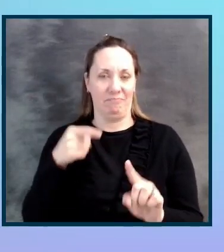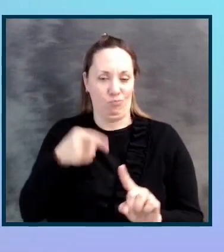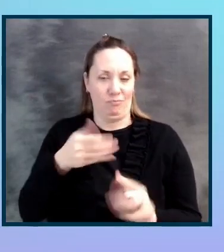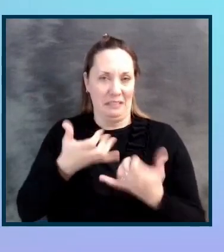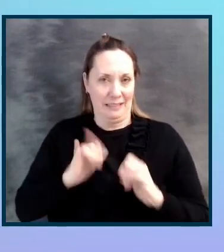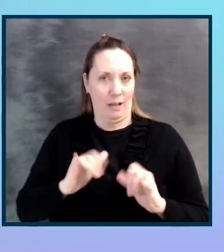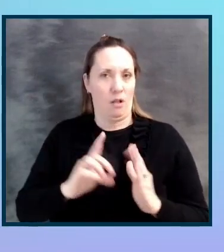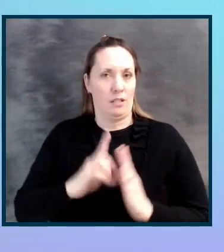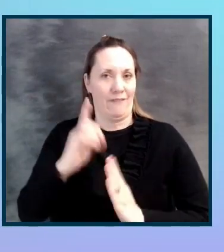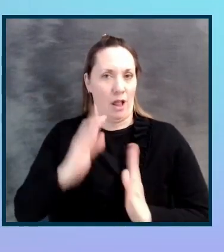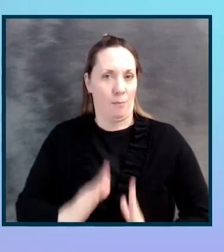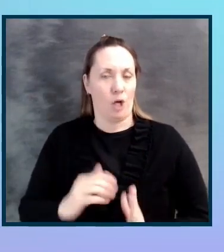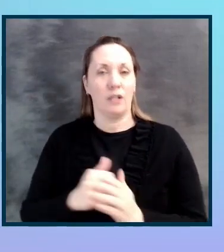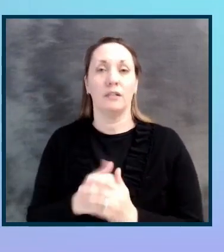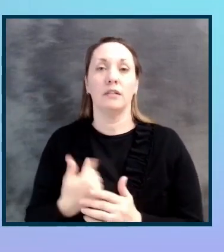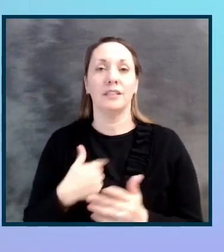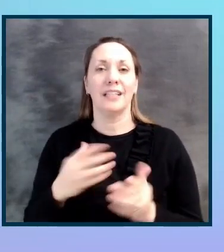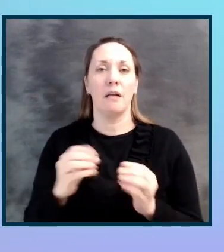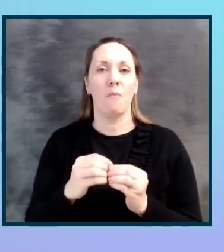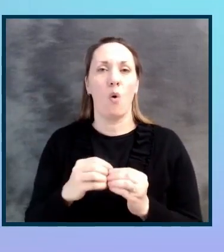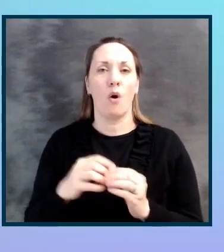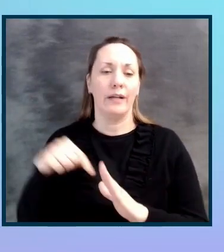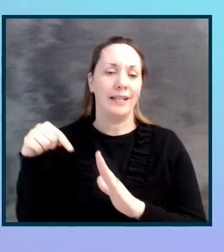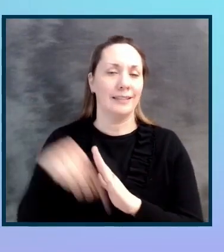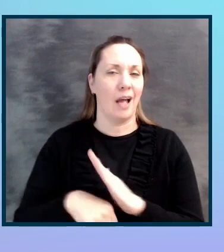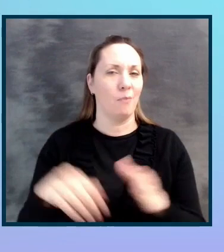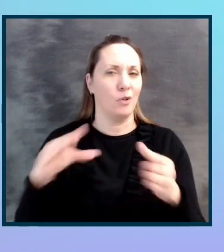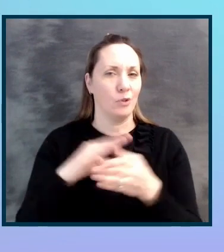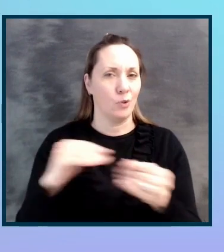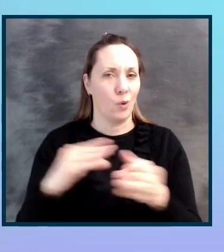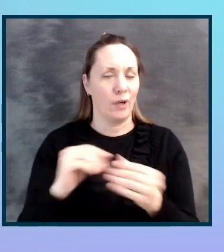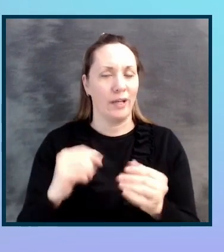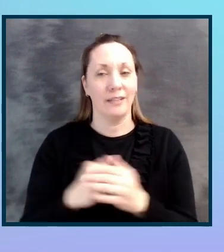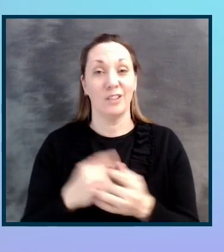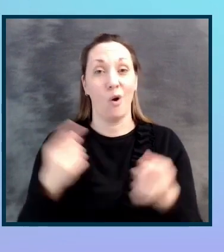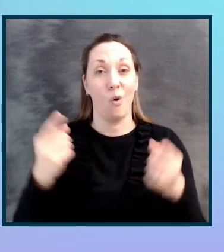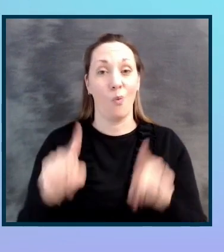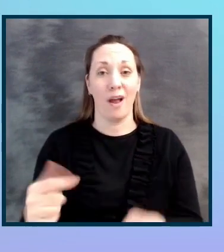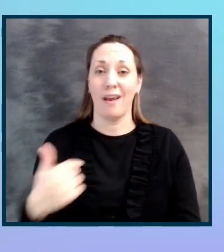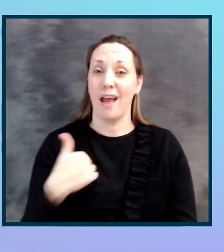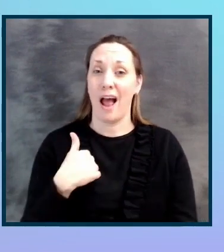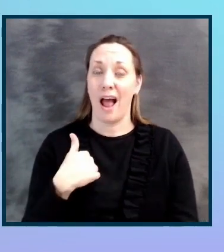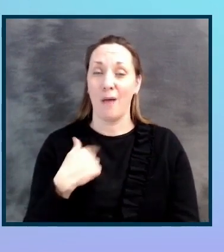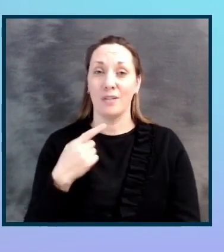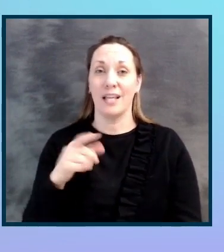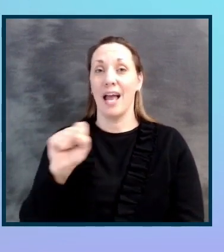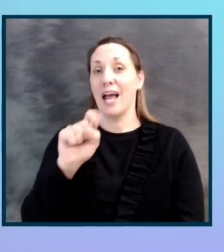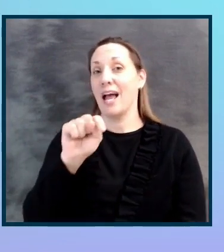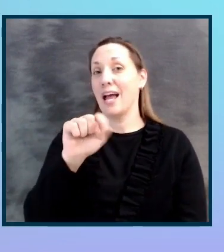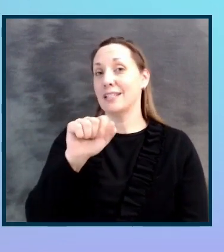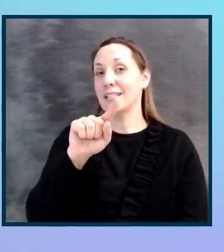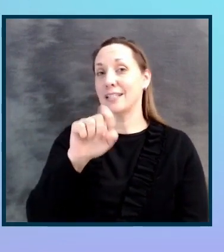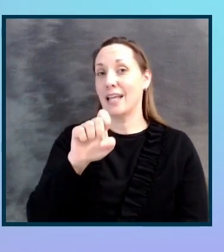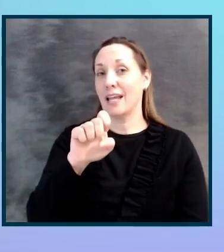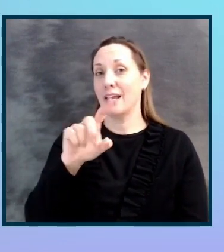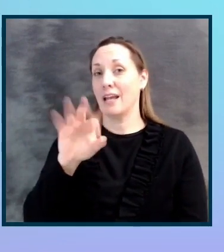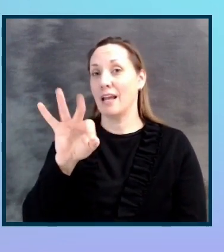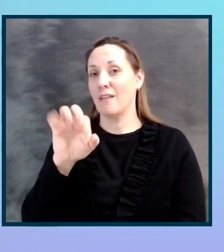So kinda given a little bit more in depth story on me. So when I was at State Farm, I was developed in statefarm.com for about two years